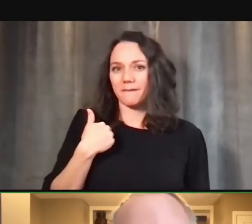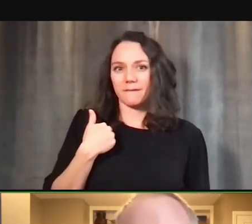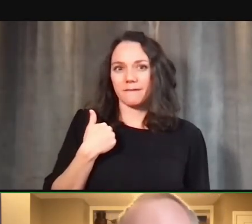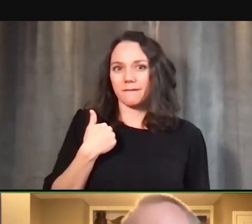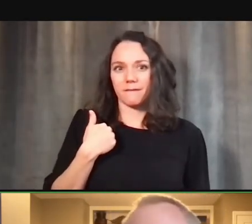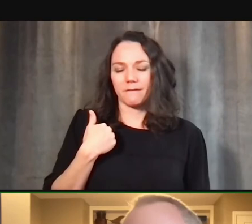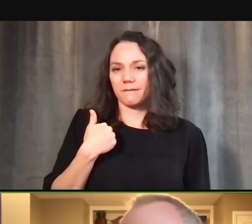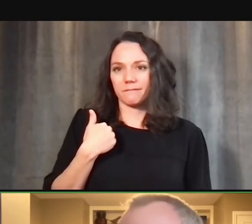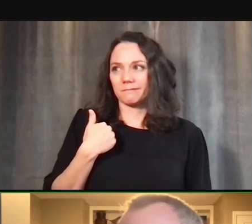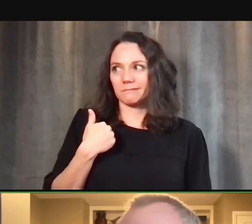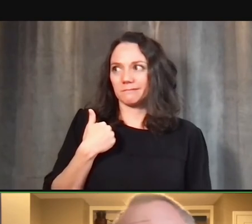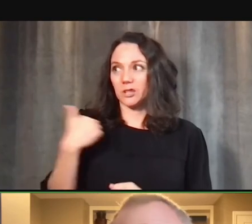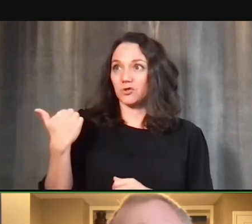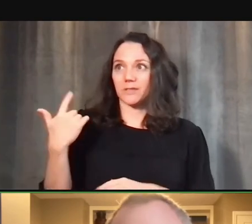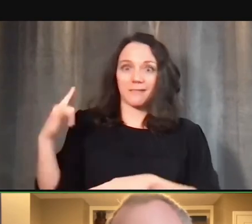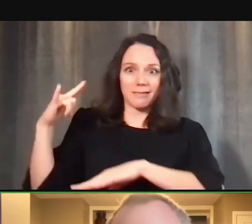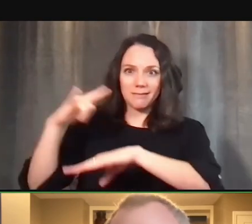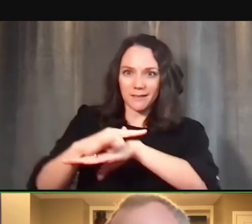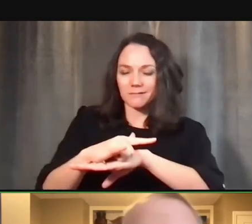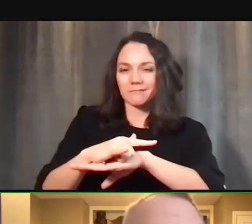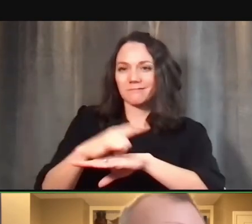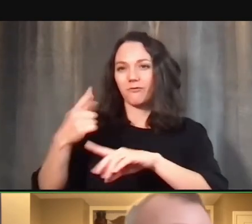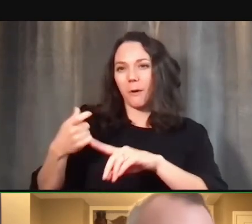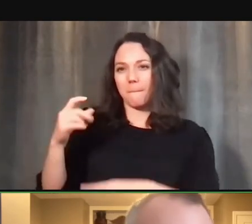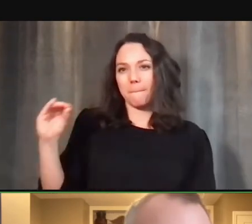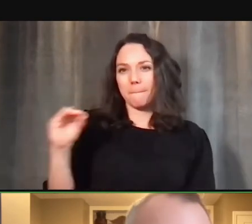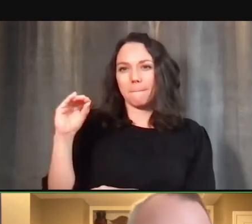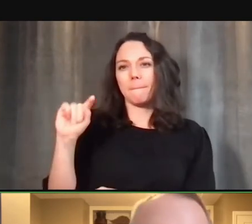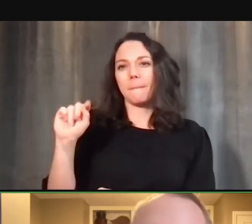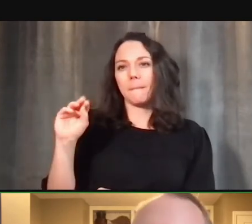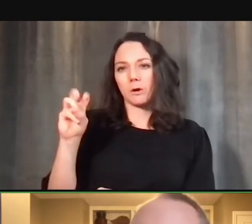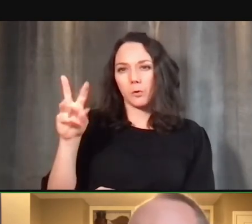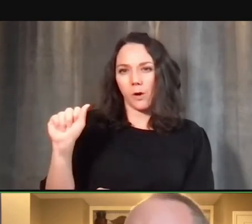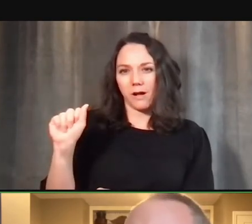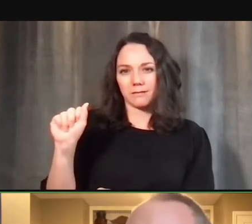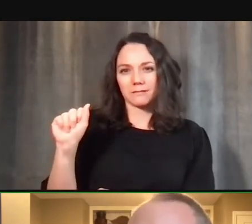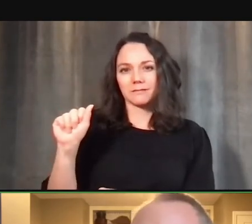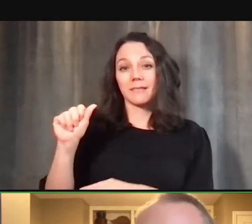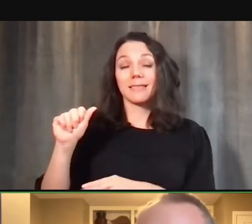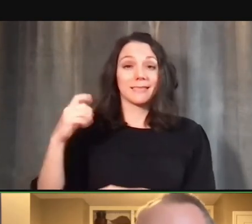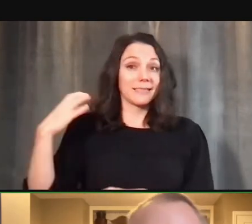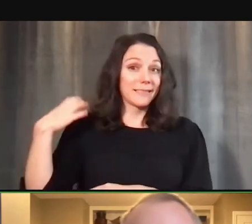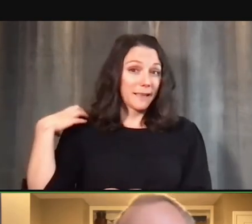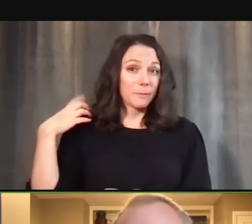the plane from Ottawa, the capital of Canada, in the Eastern part of Canada, where I have been working